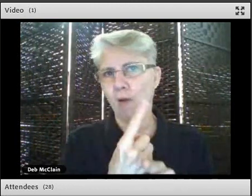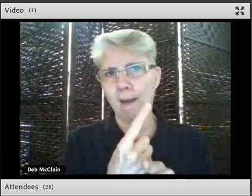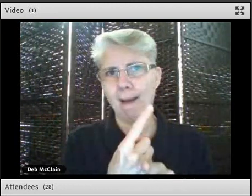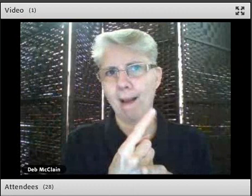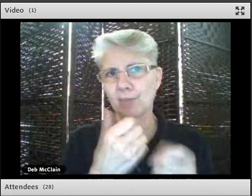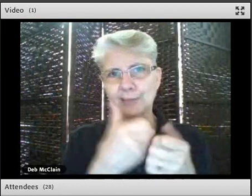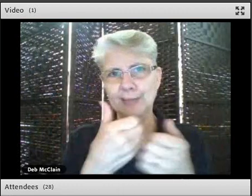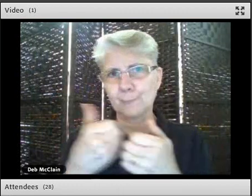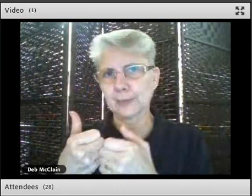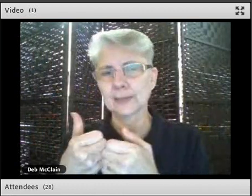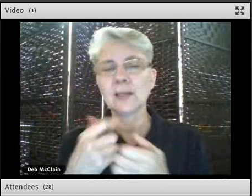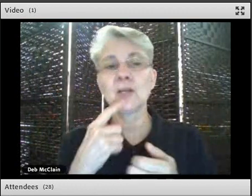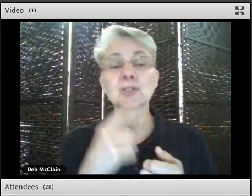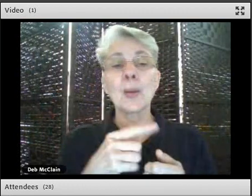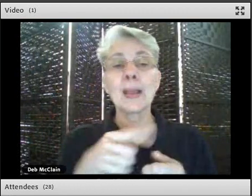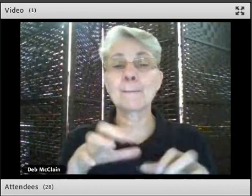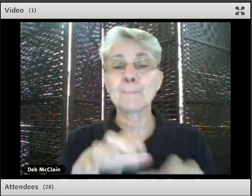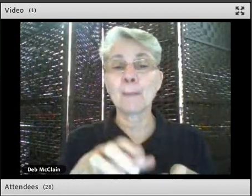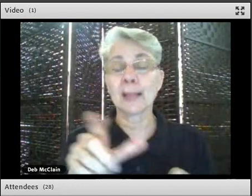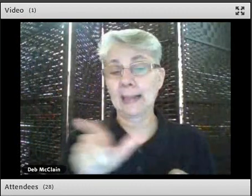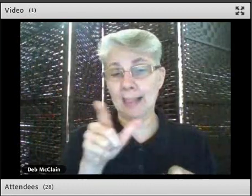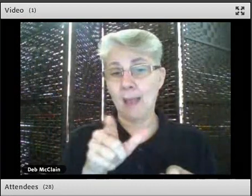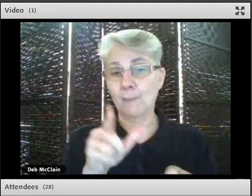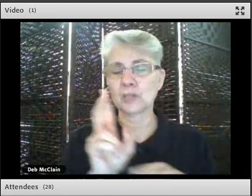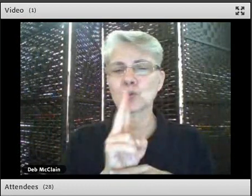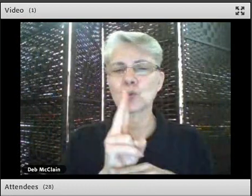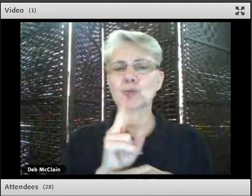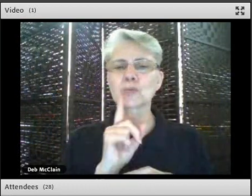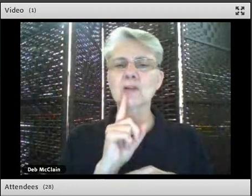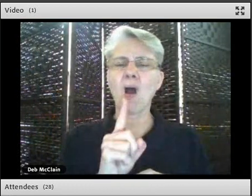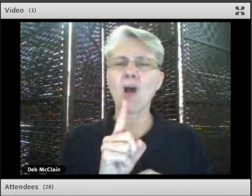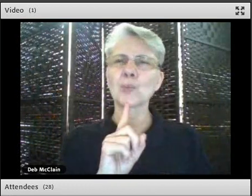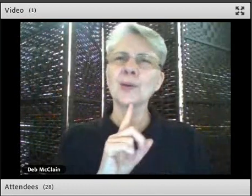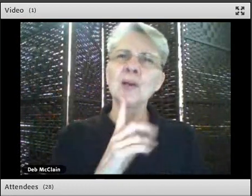And so if books do not have a designated series title